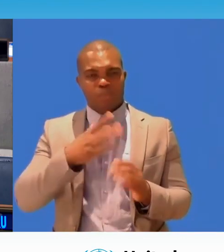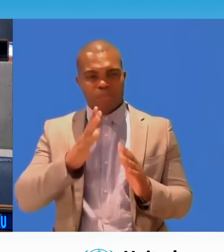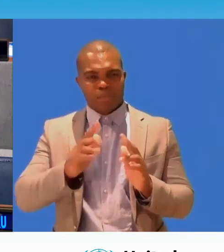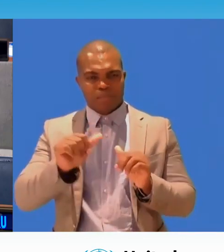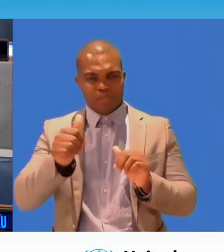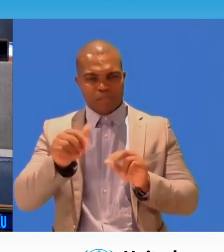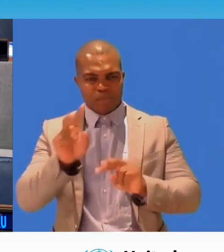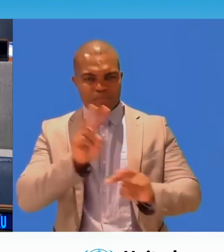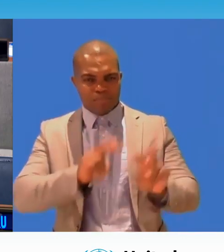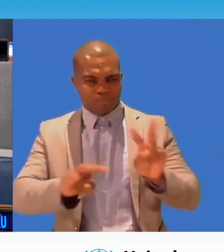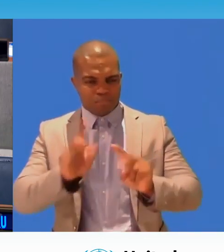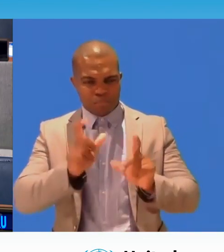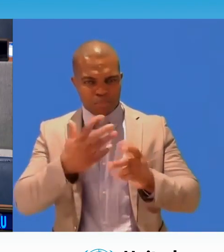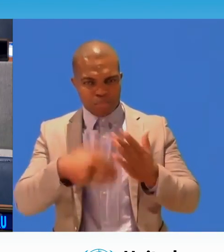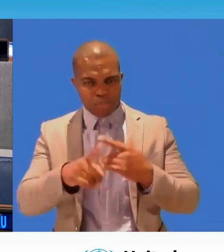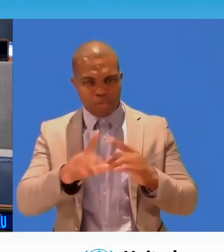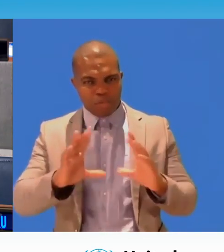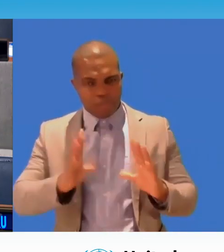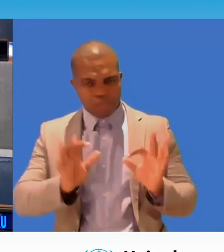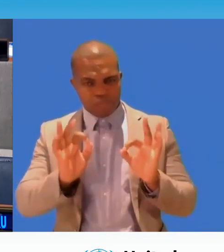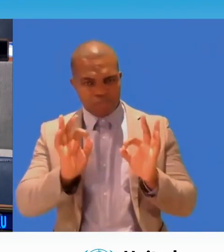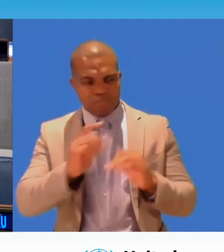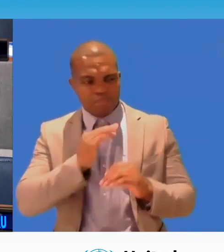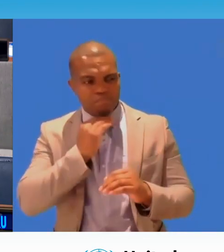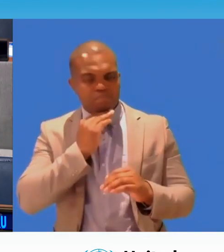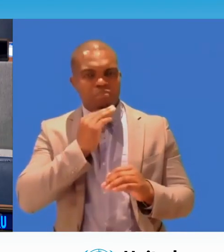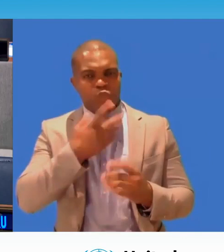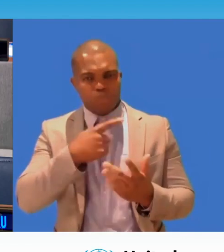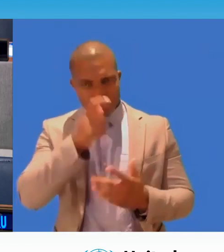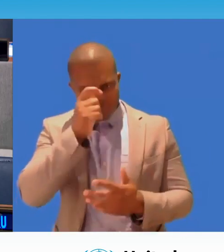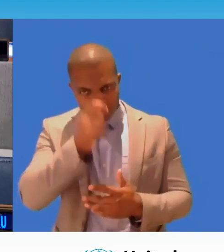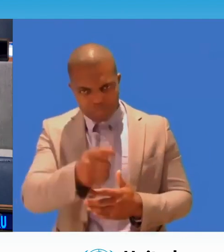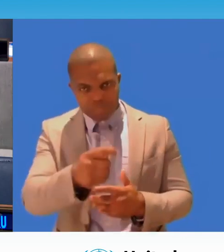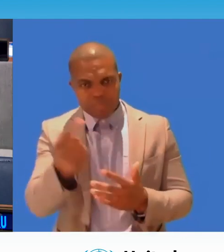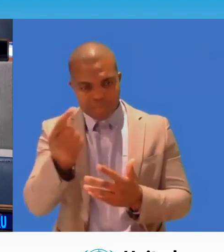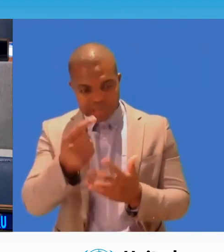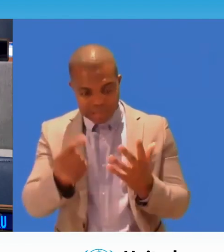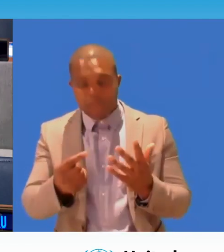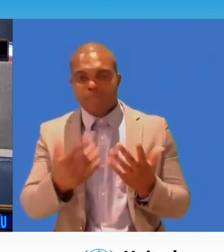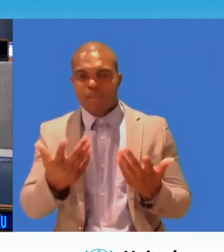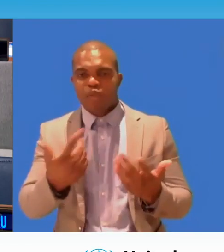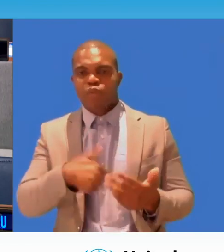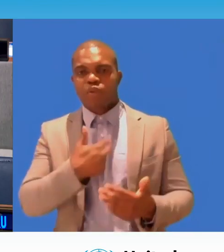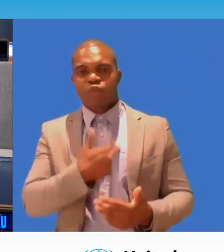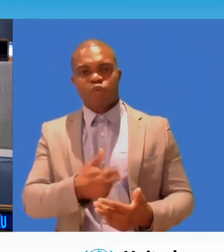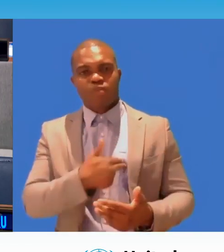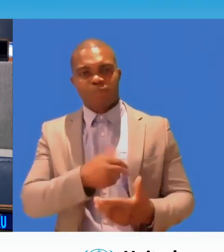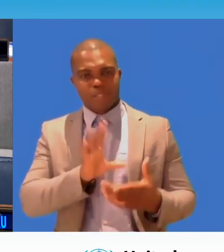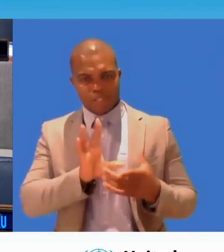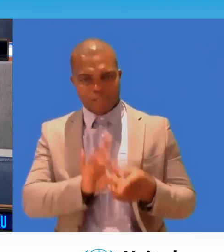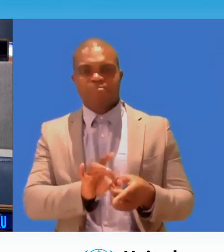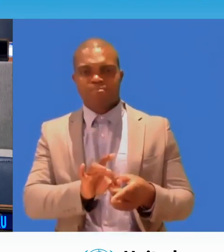that they participate in and equally benefit from sustainable development efforts Mr chair